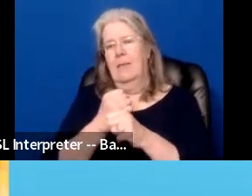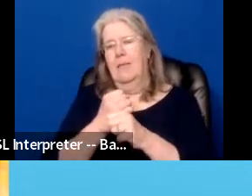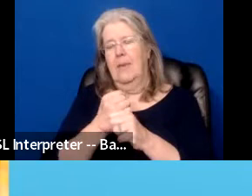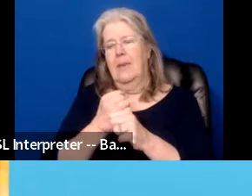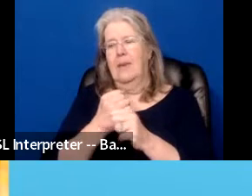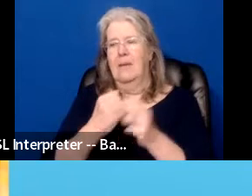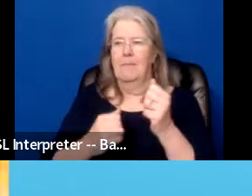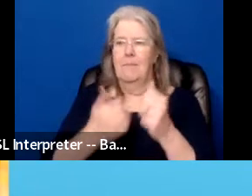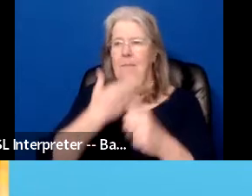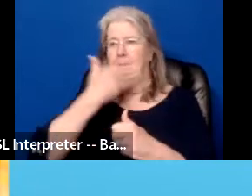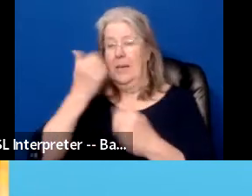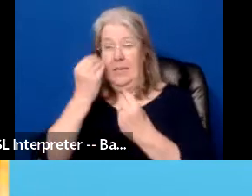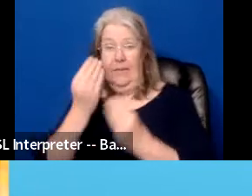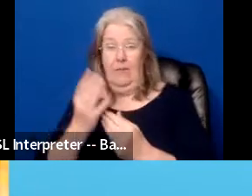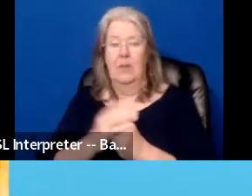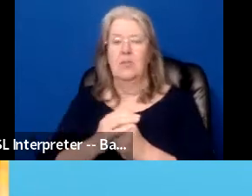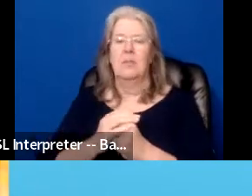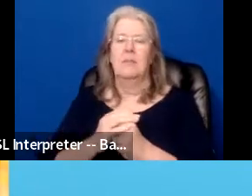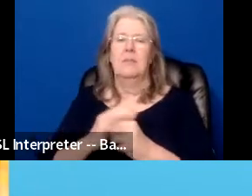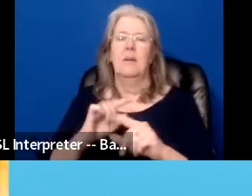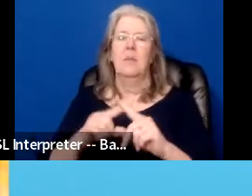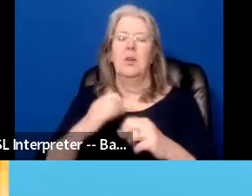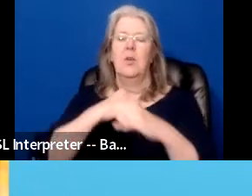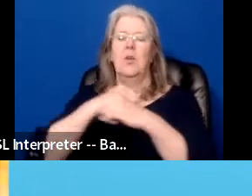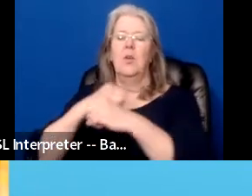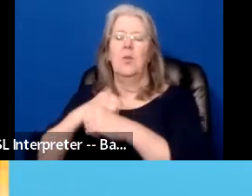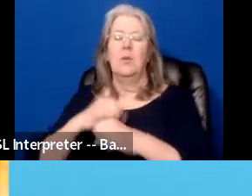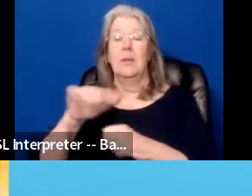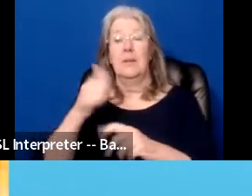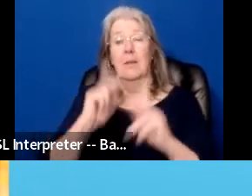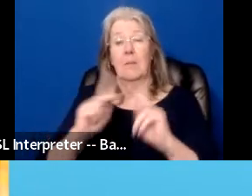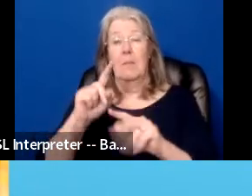But you protect other people until you know whether or not you actually have COVID and